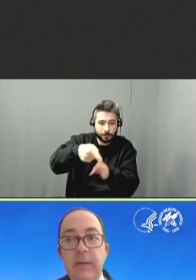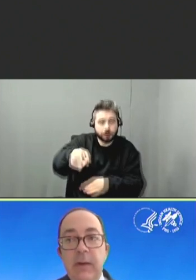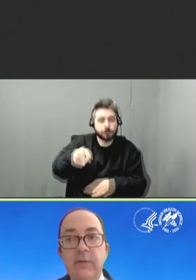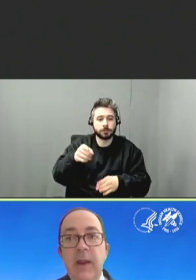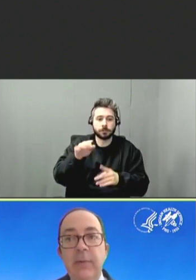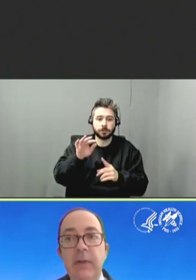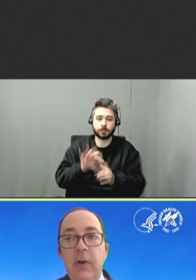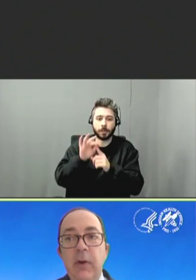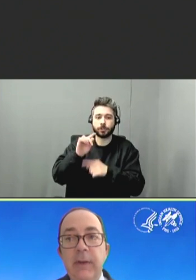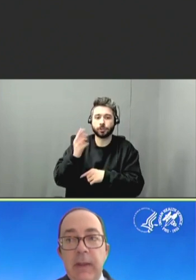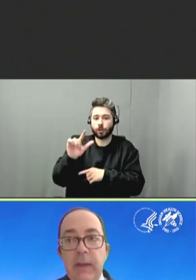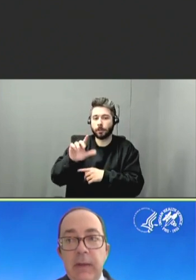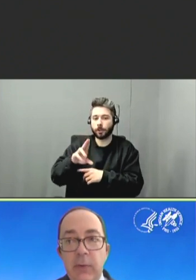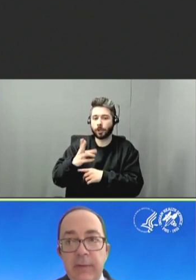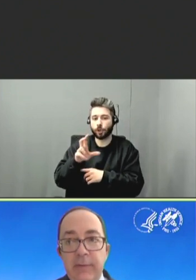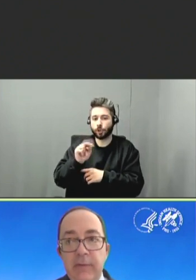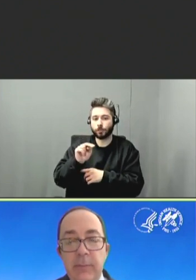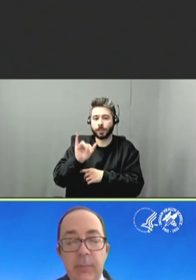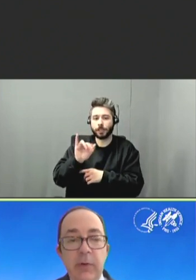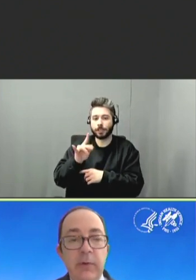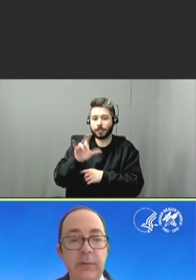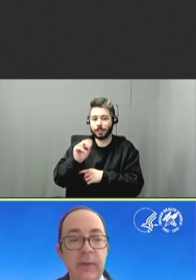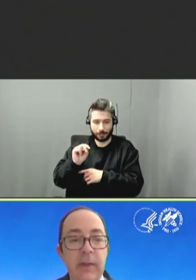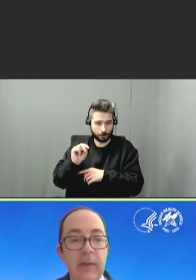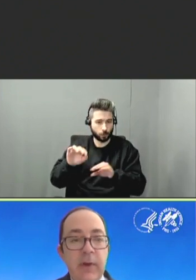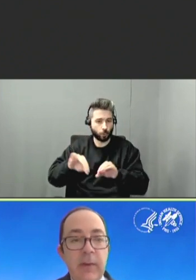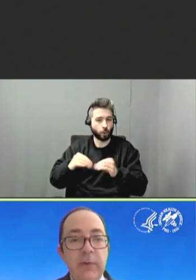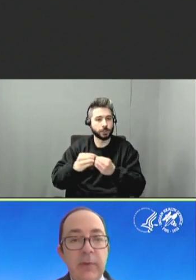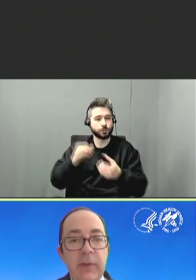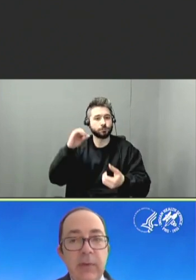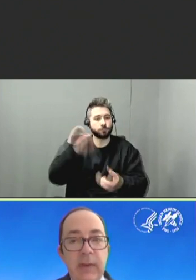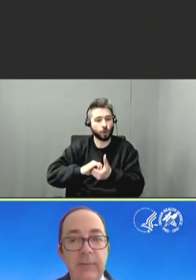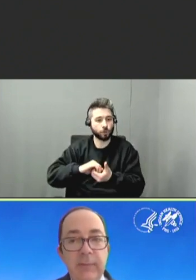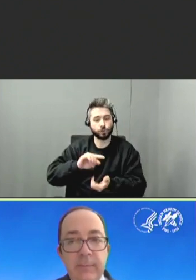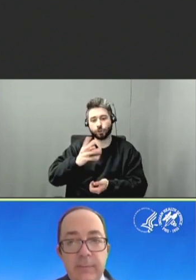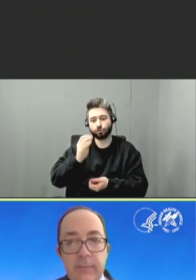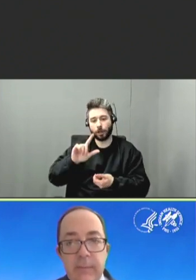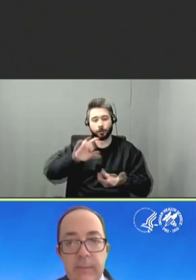our tribal and urban Indian organization partners and tribal communities.